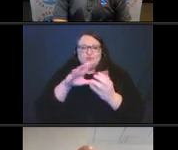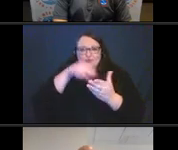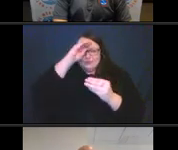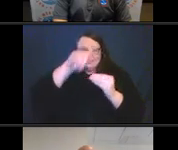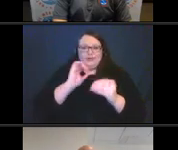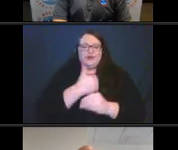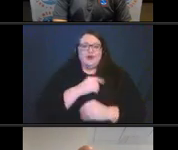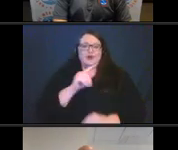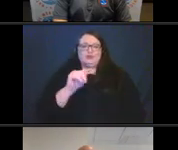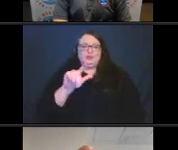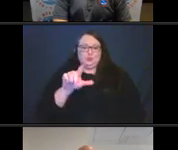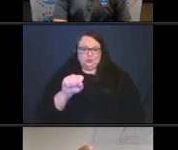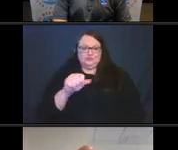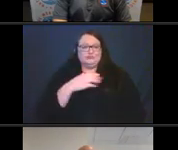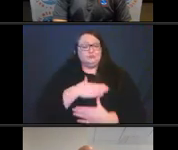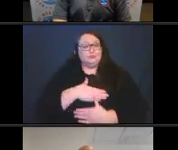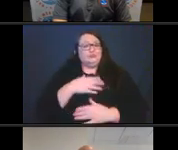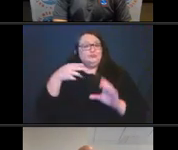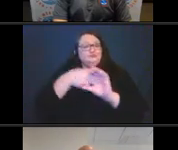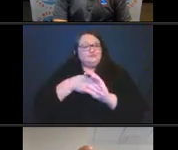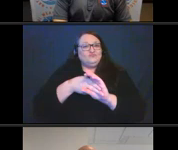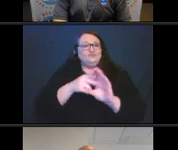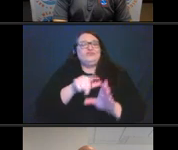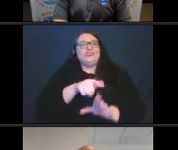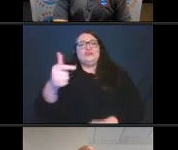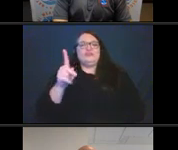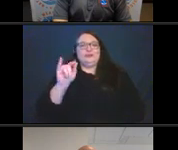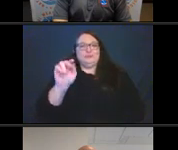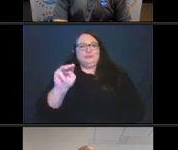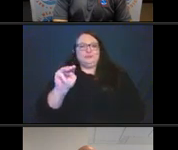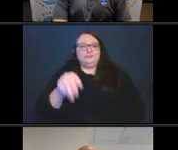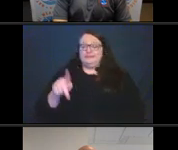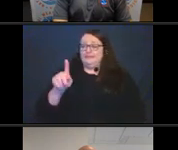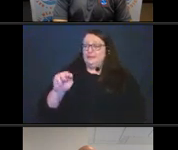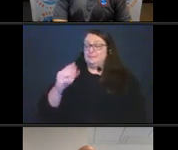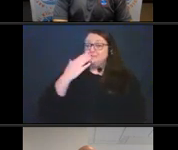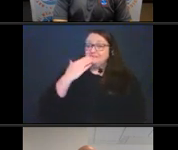And I'm going to hand it back over to Kim. Thanks, Michelle. Now I'll hand it over to